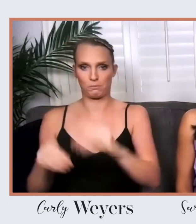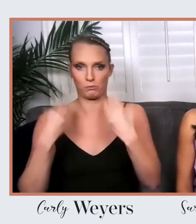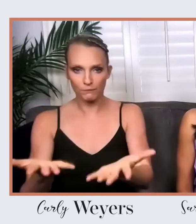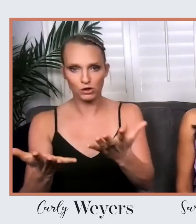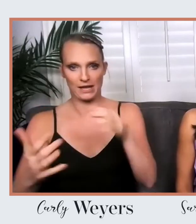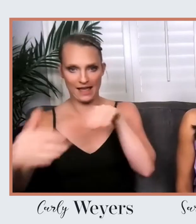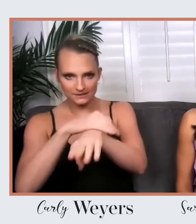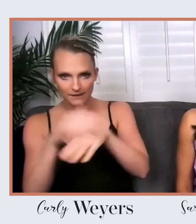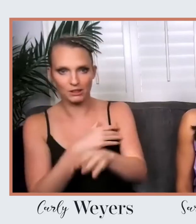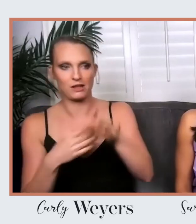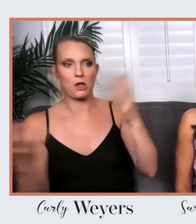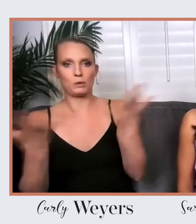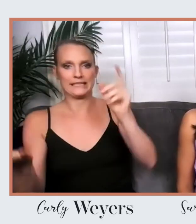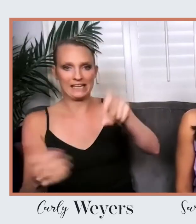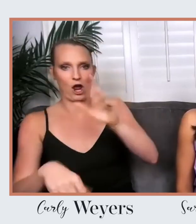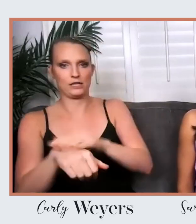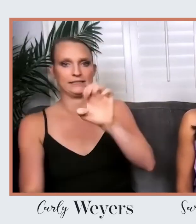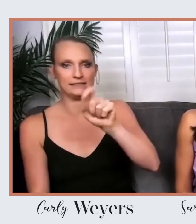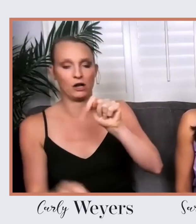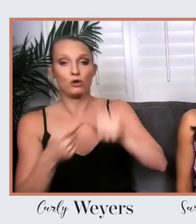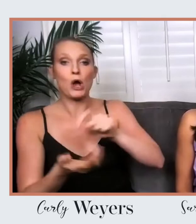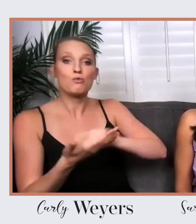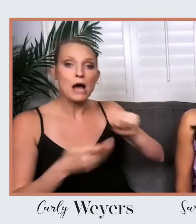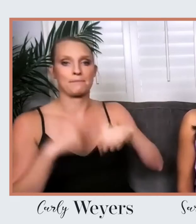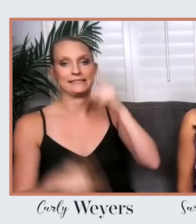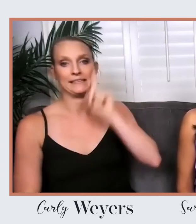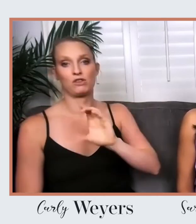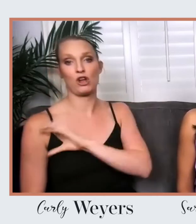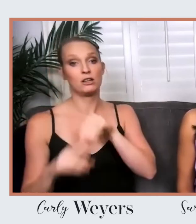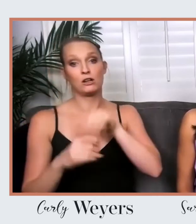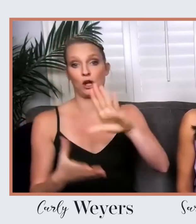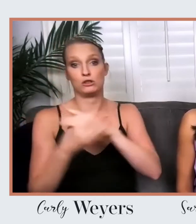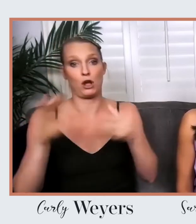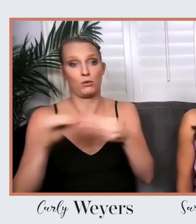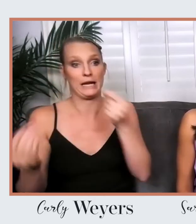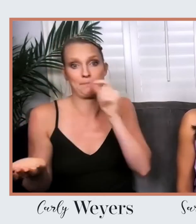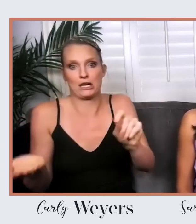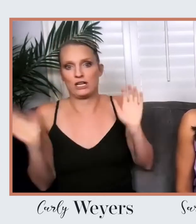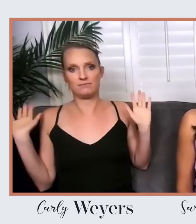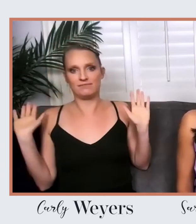to provide accommodations and what you have on set to write about a deaf character in your story, period.